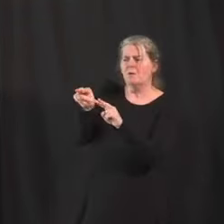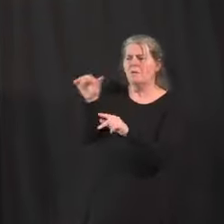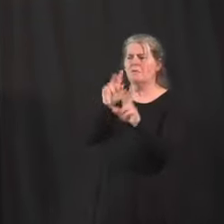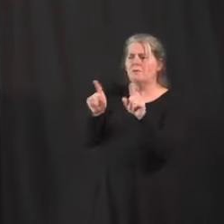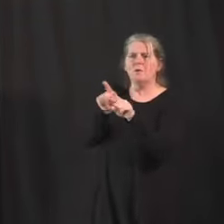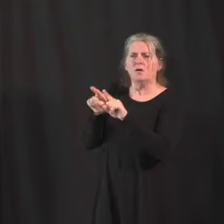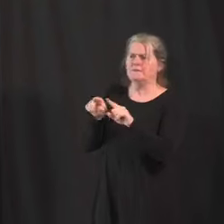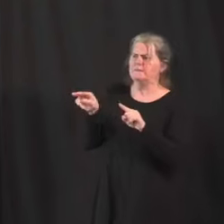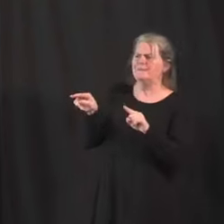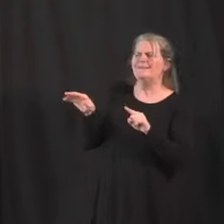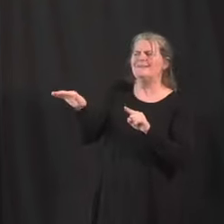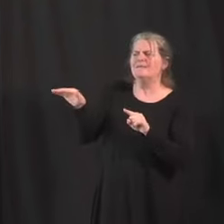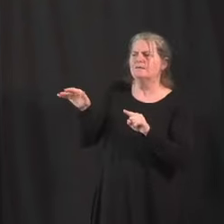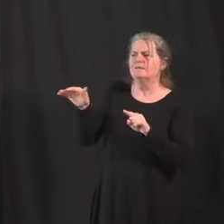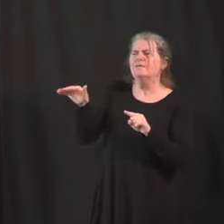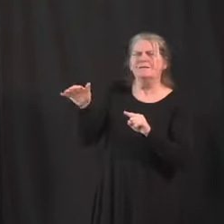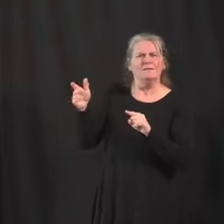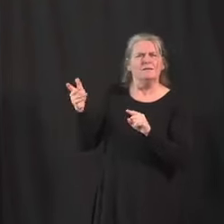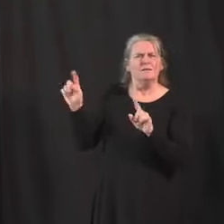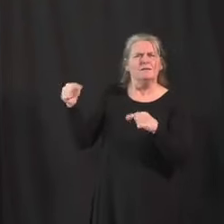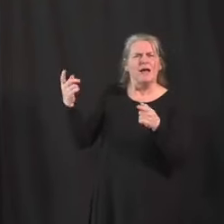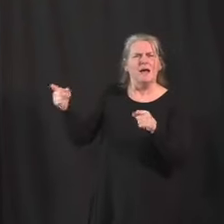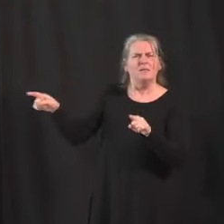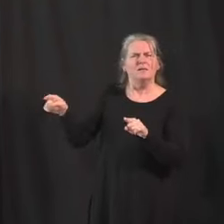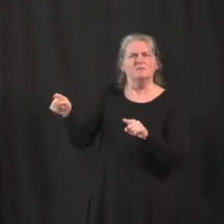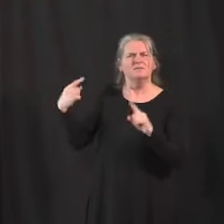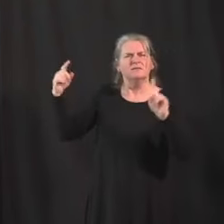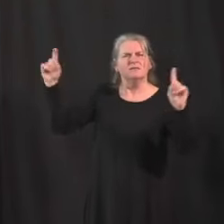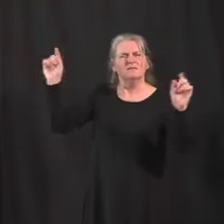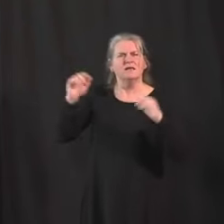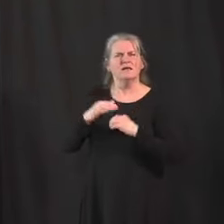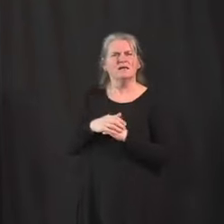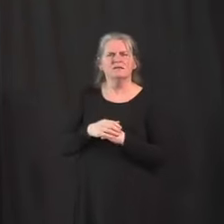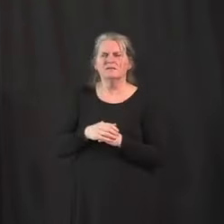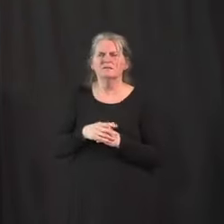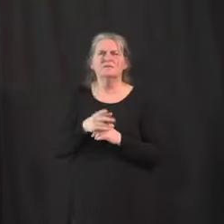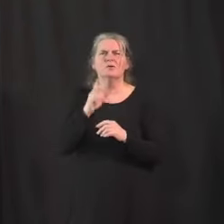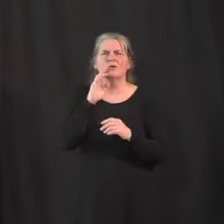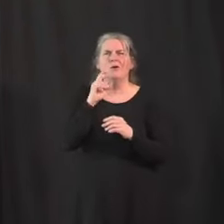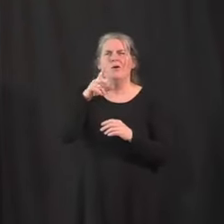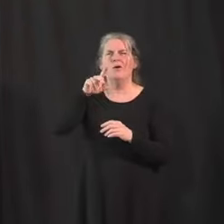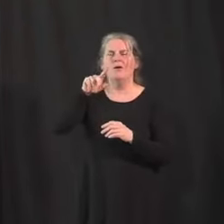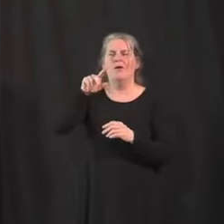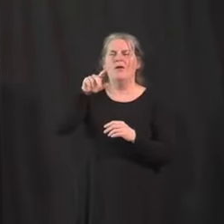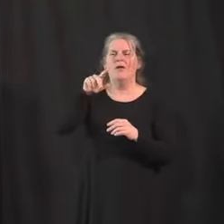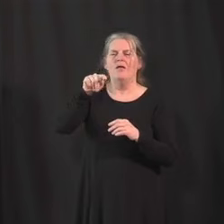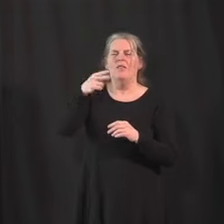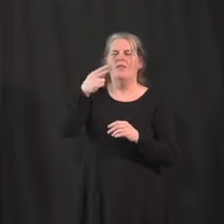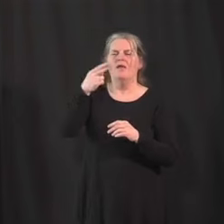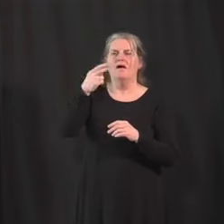AND TO HAVE, YOU KNOW, AN AREA LIKE THE PASS WHICH IS USUALLY